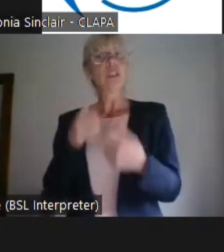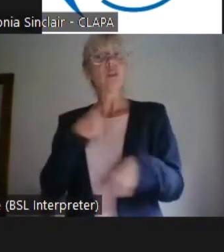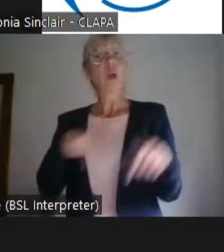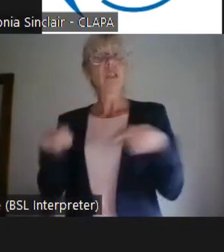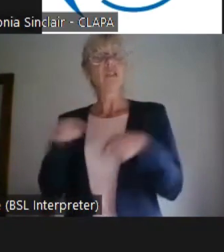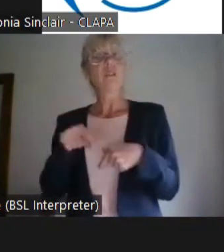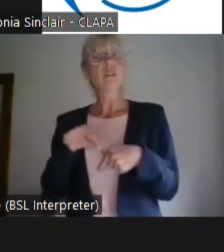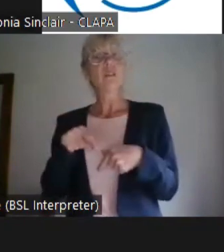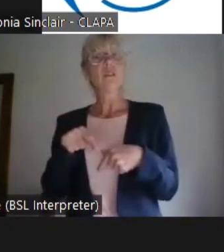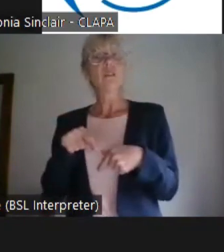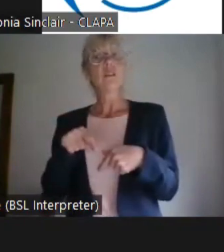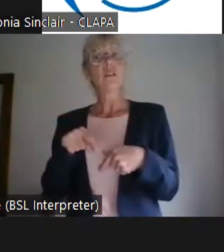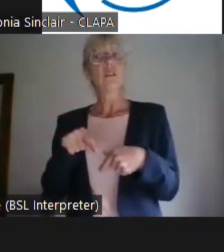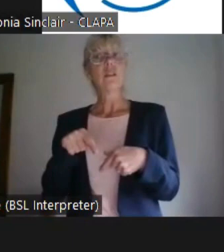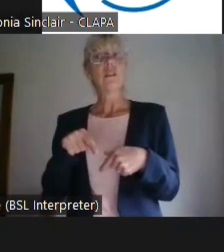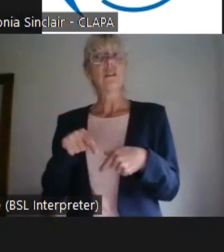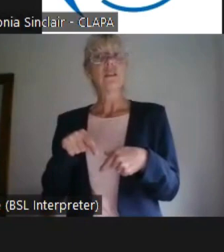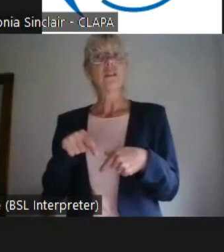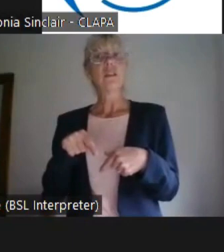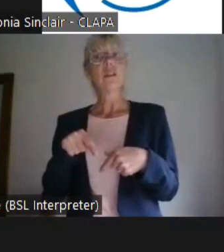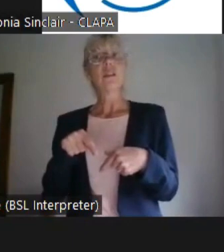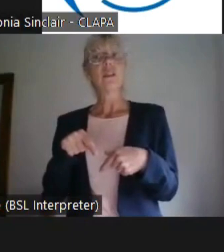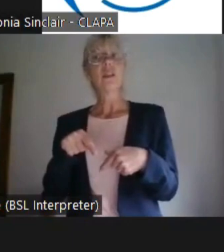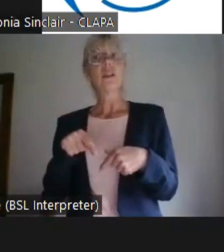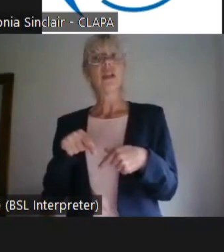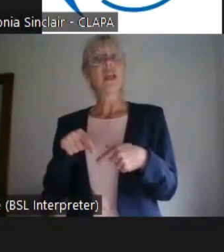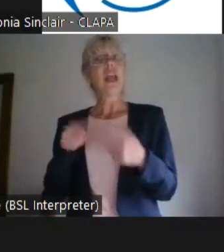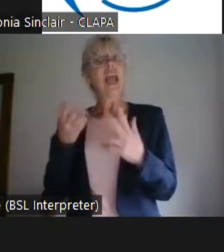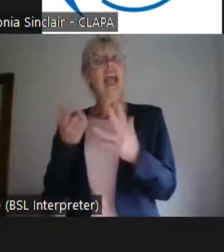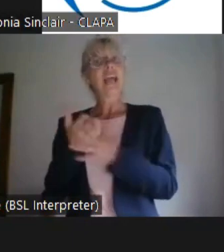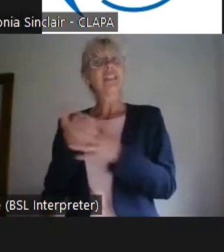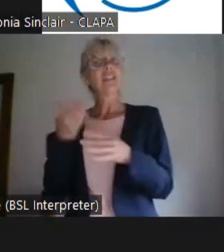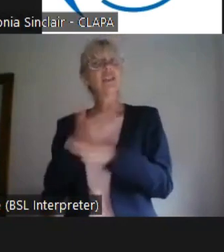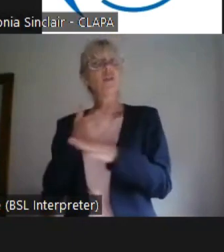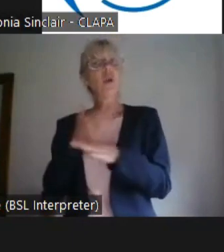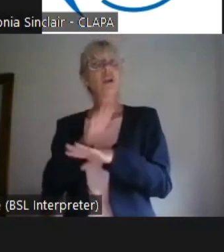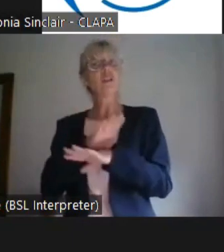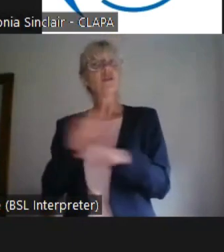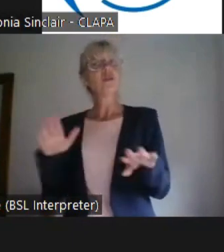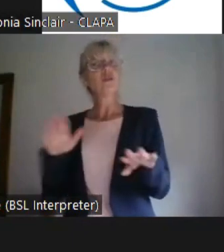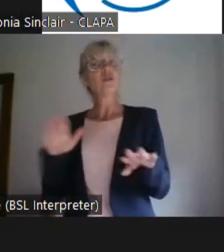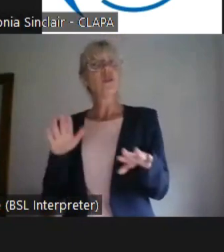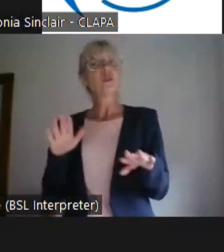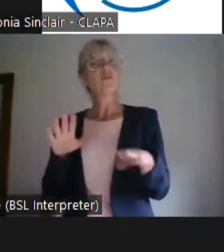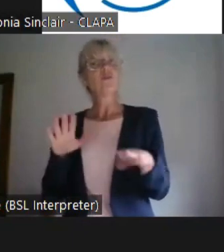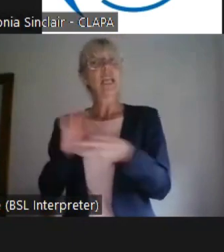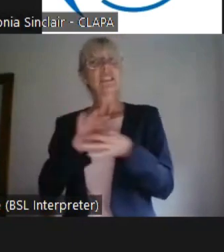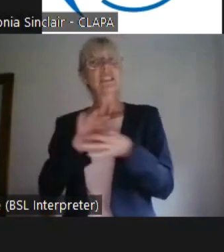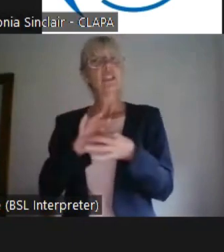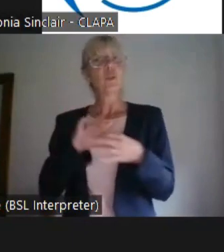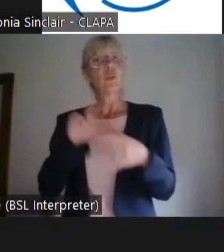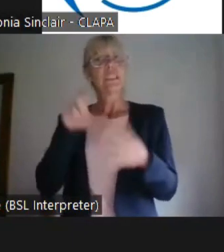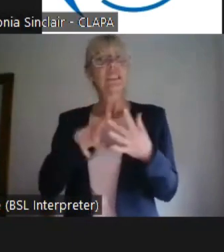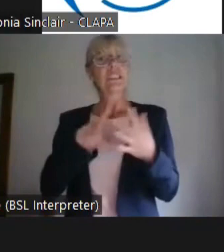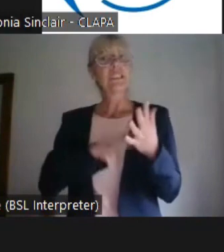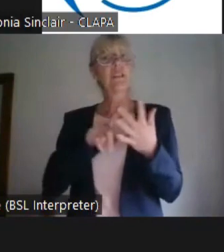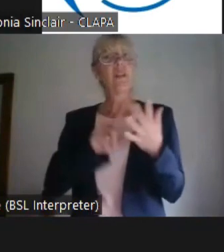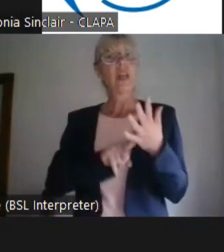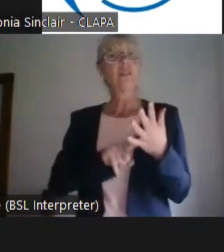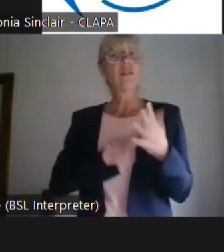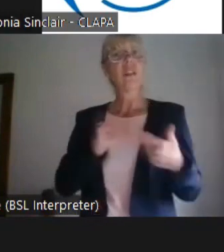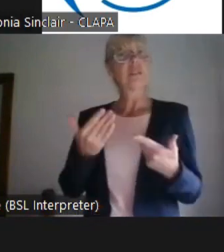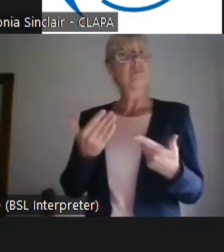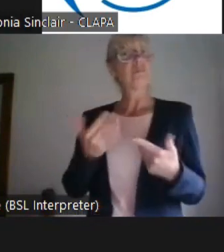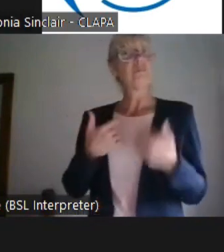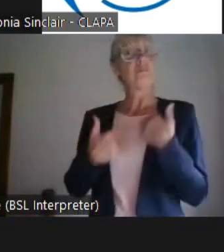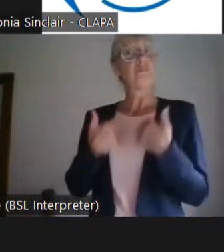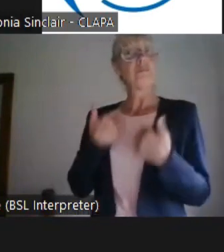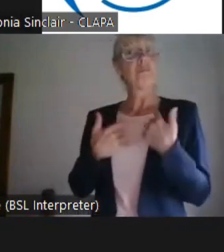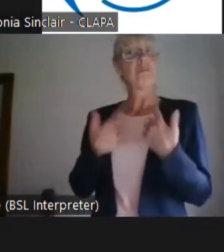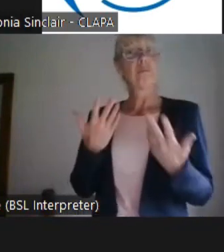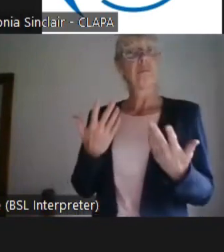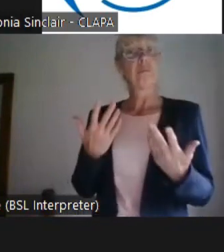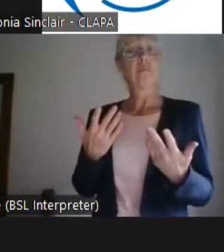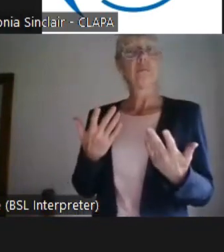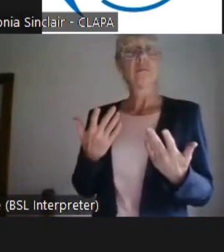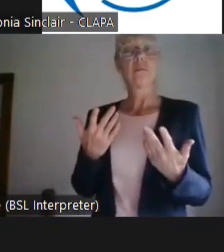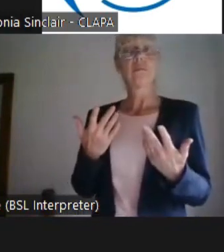apply to civil servants and the person I was talking to said um if they can't accommodate uh